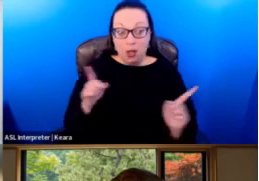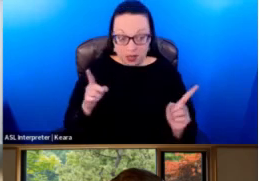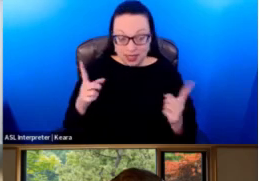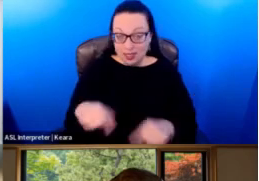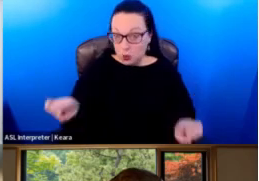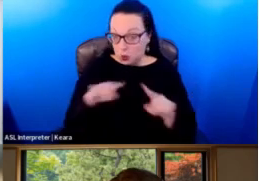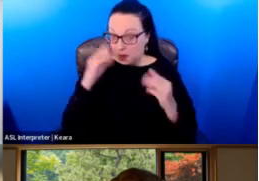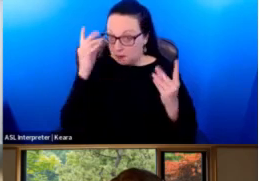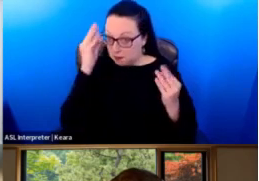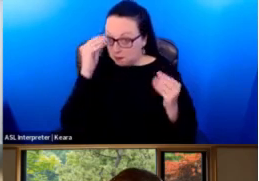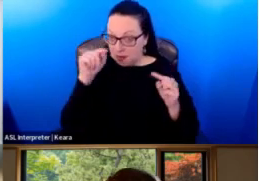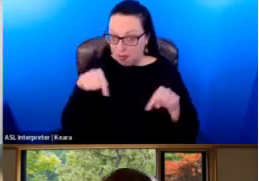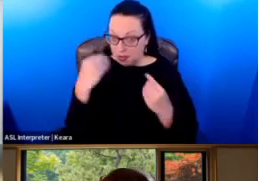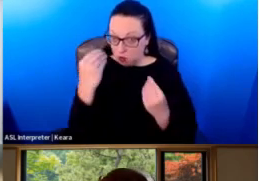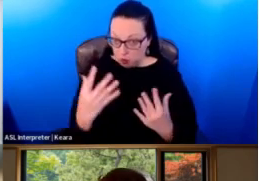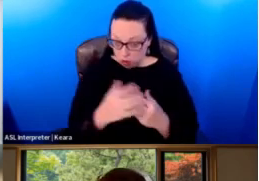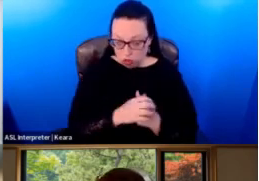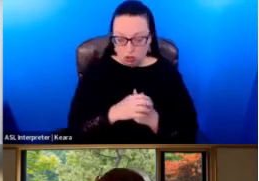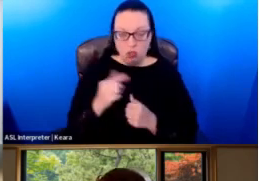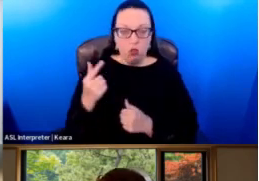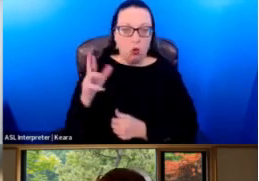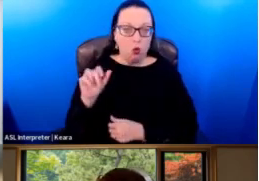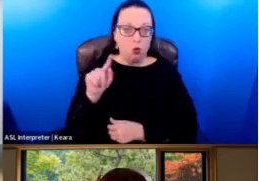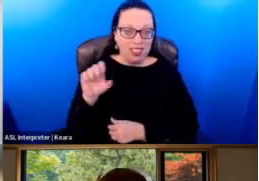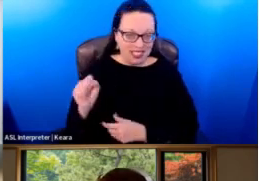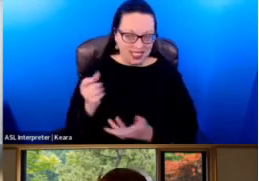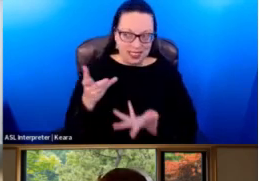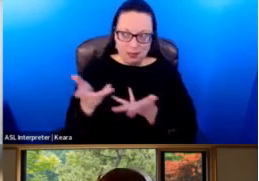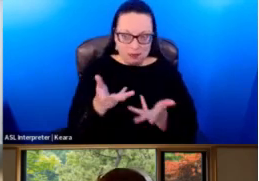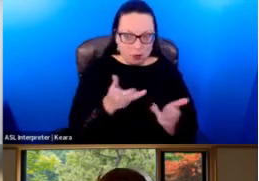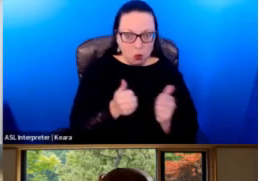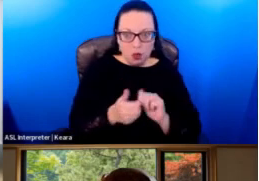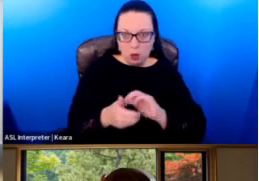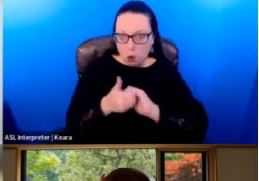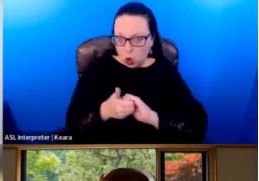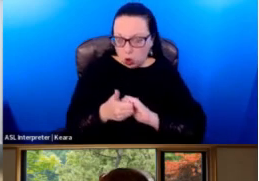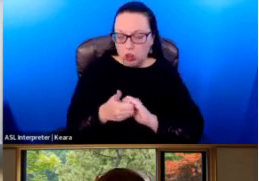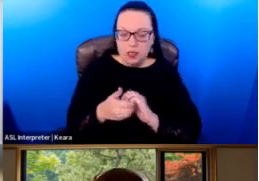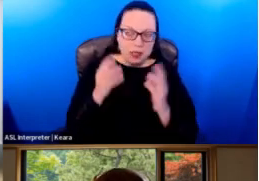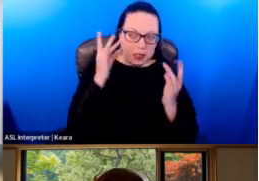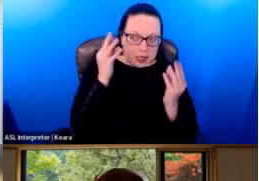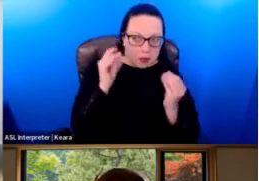this information. So grantees can start talking with their partners and and thinking about if this is a realistic goal for